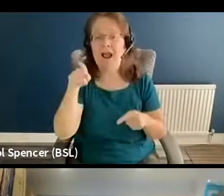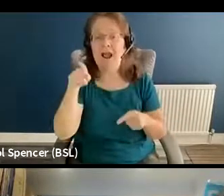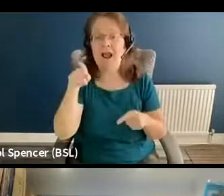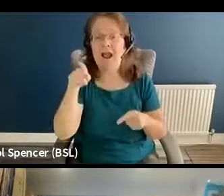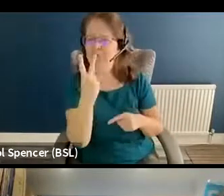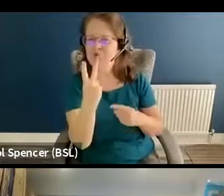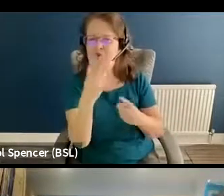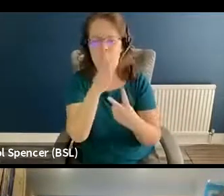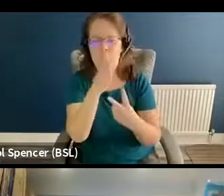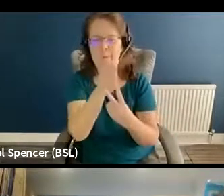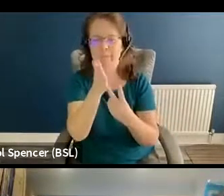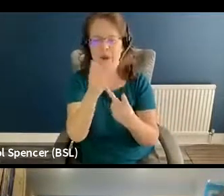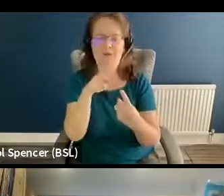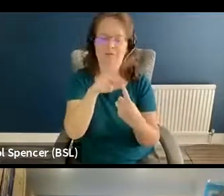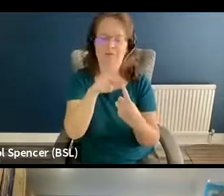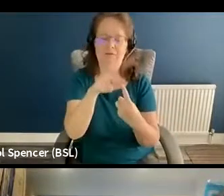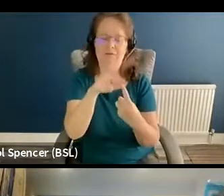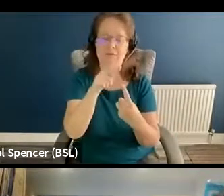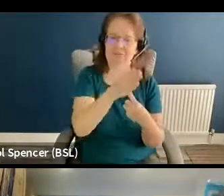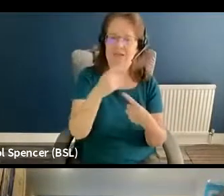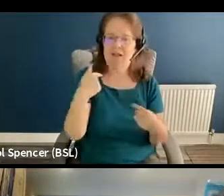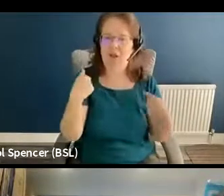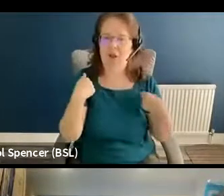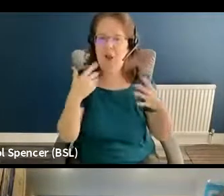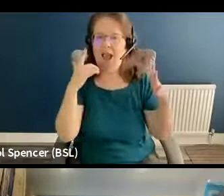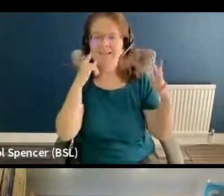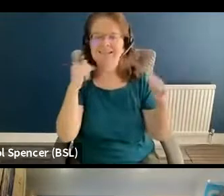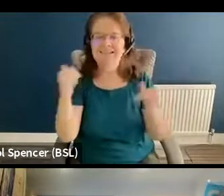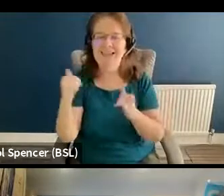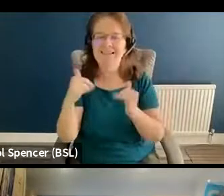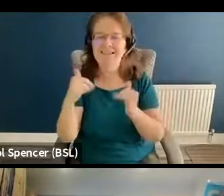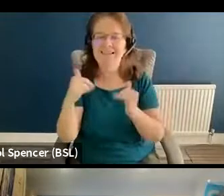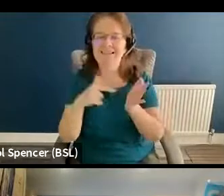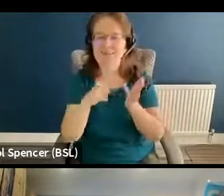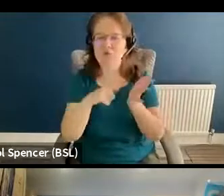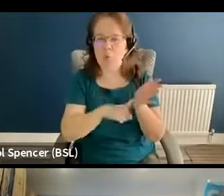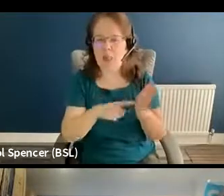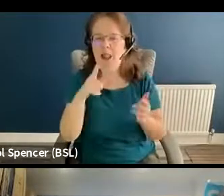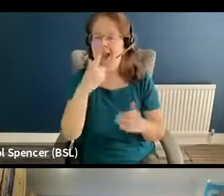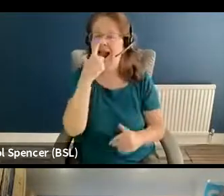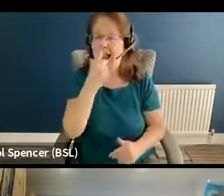the first part, which is about automated testing tools. And I think that they can be really useful.